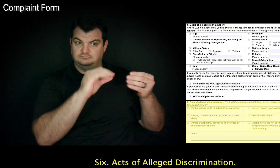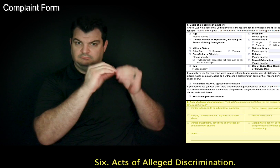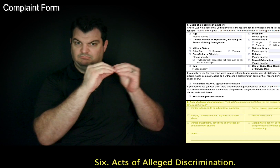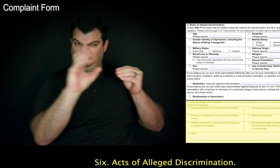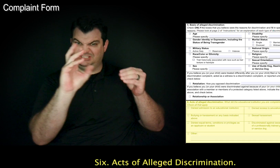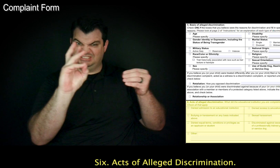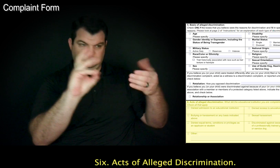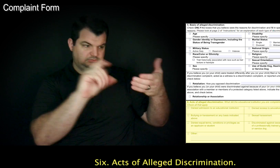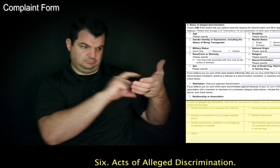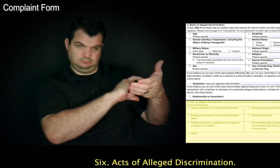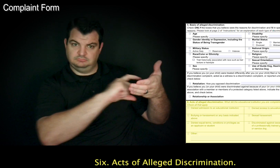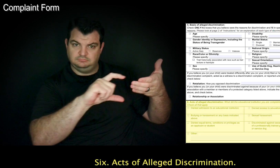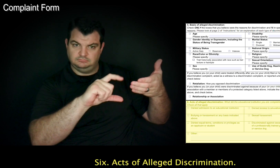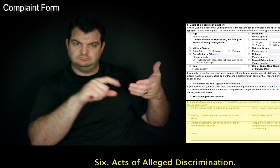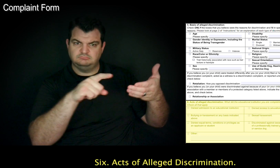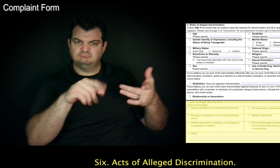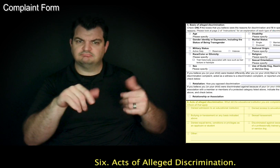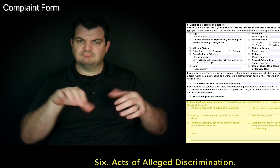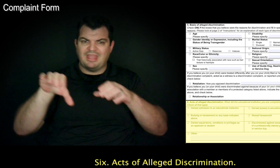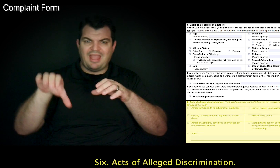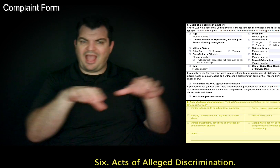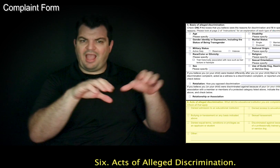Six. Acts of Alleged Discrimination.